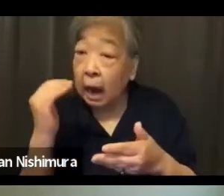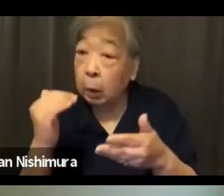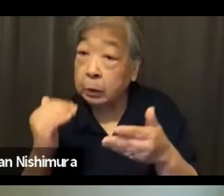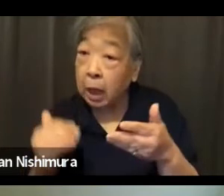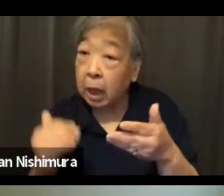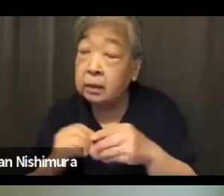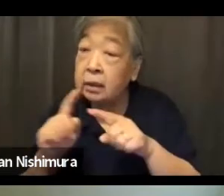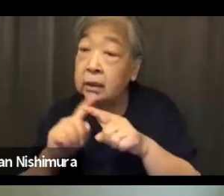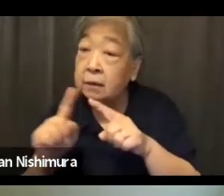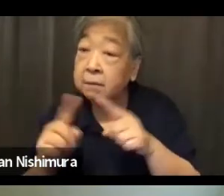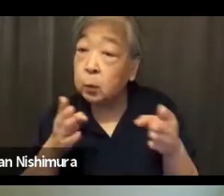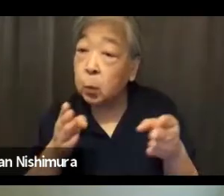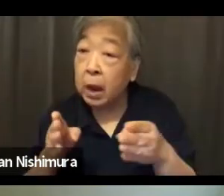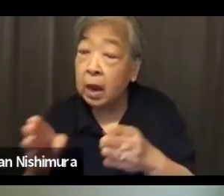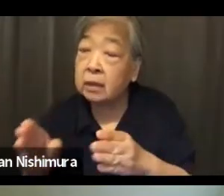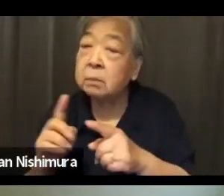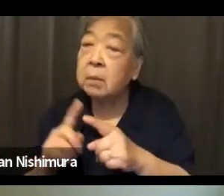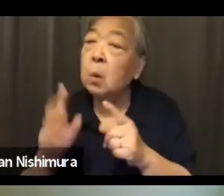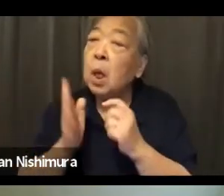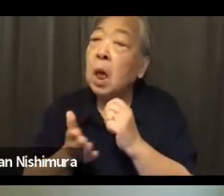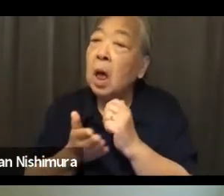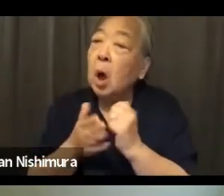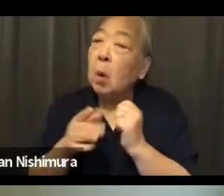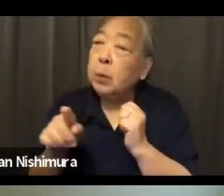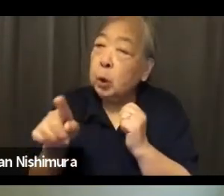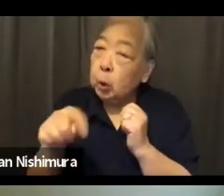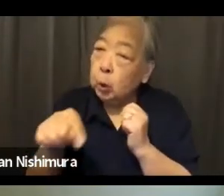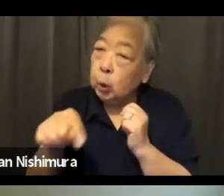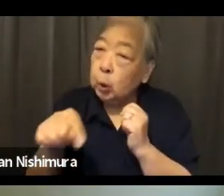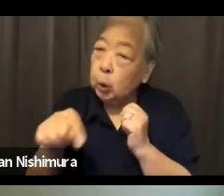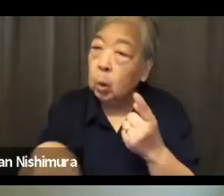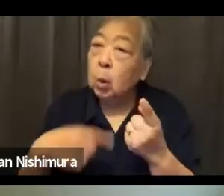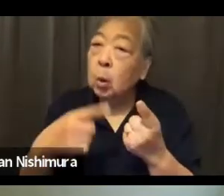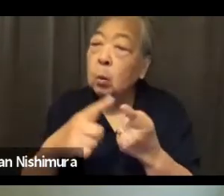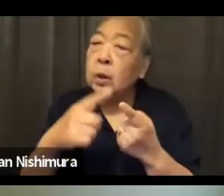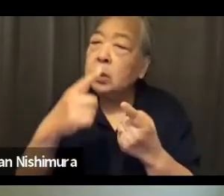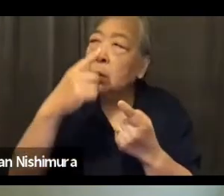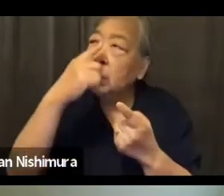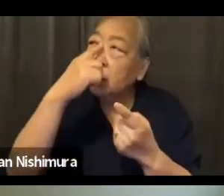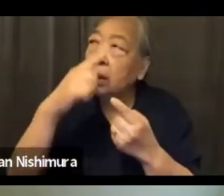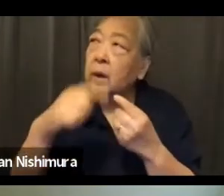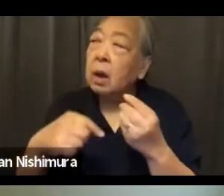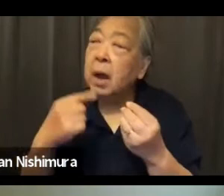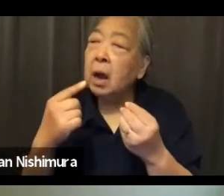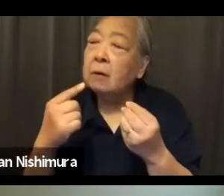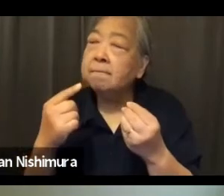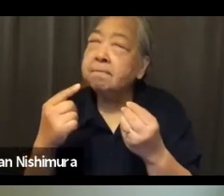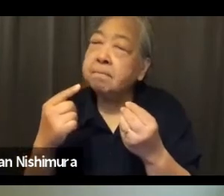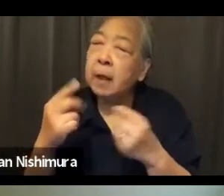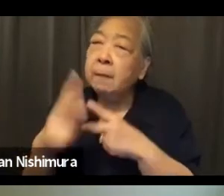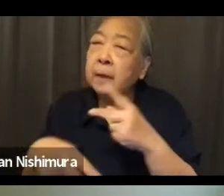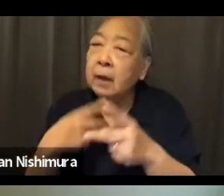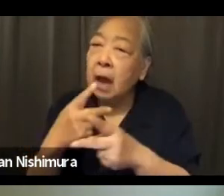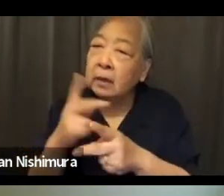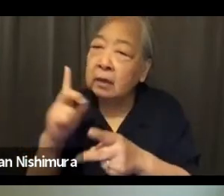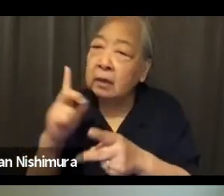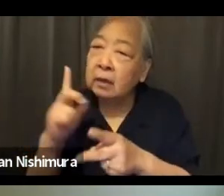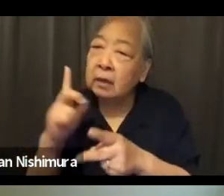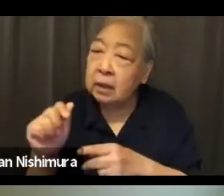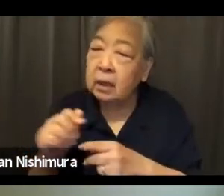but this will help you as you think about the type of disability, and then the accommodations